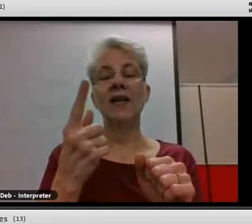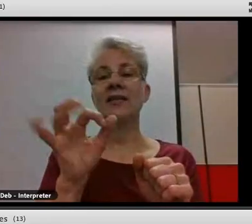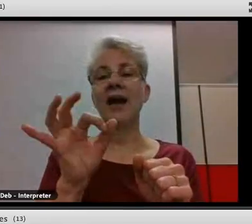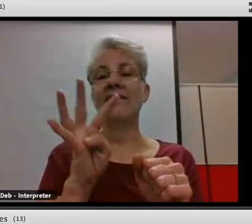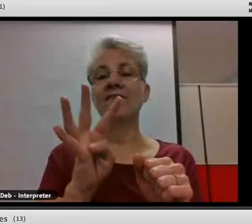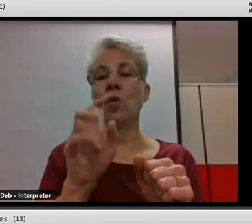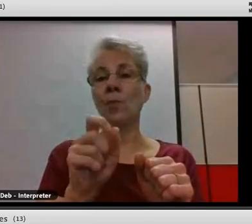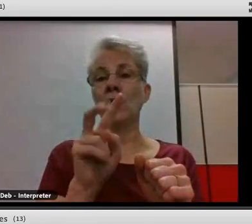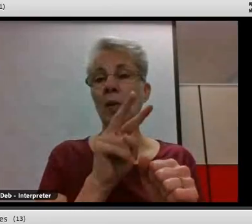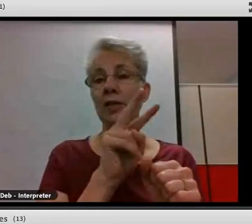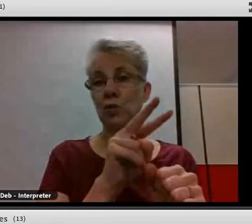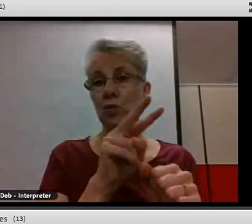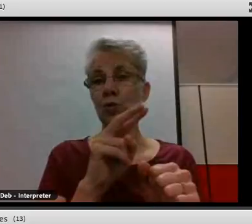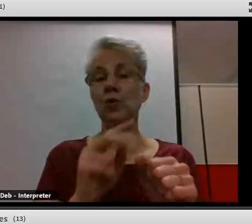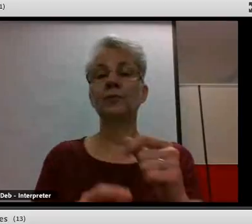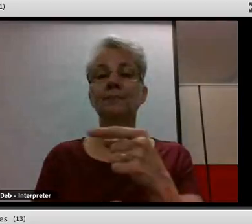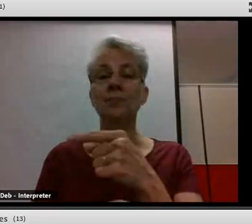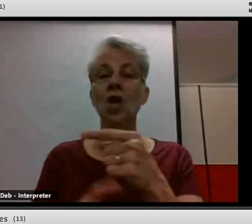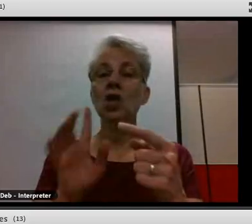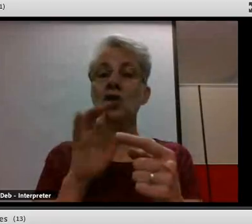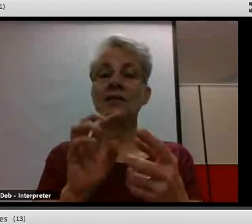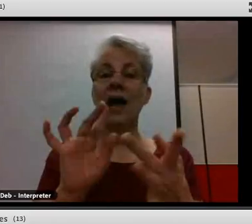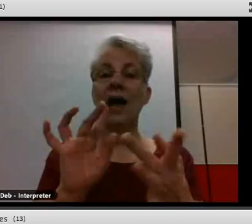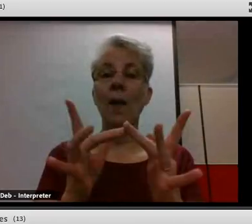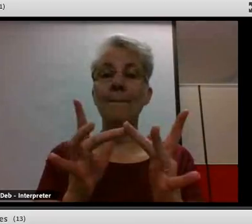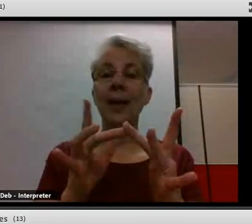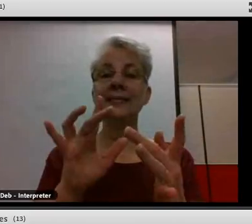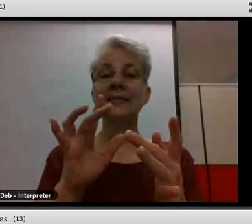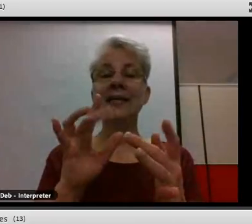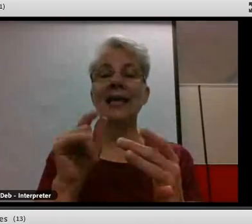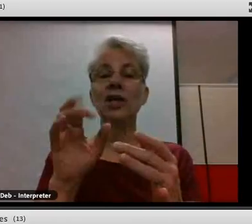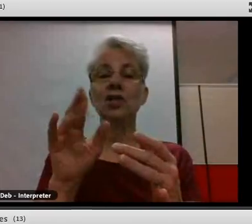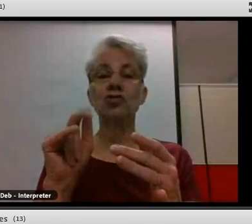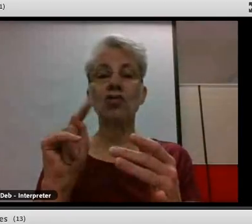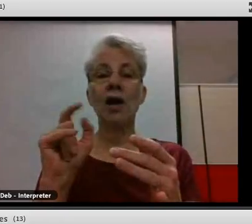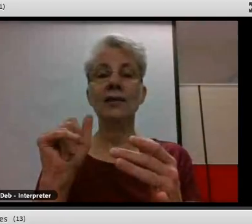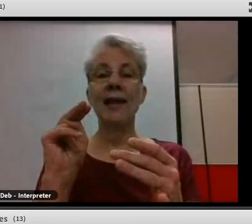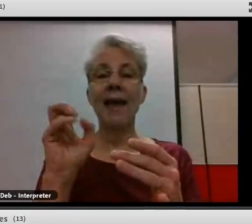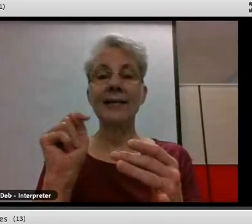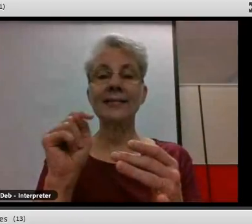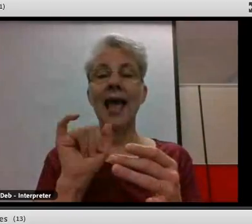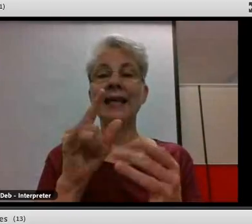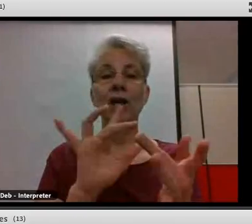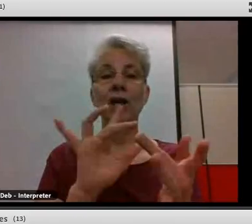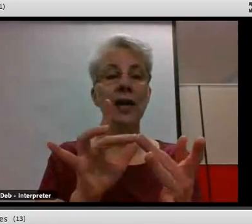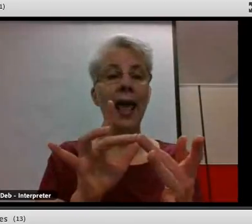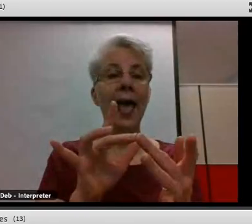like refreshable braille, you know, somebody with a headset that can't use a keyboard or a mouse